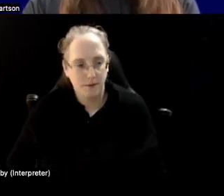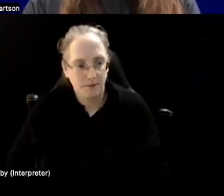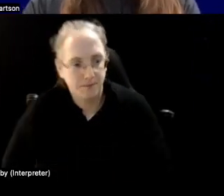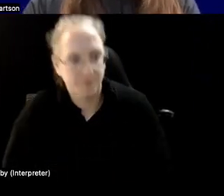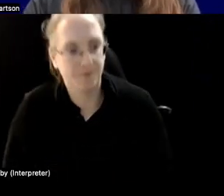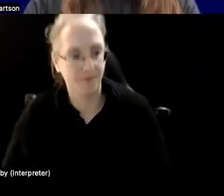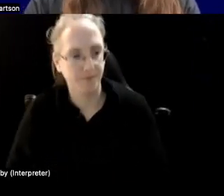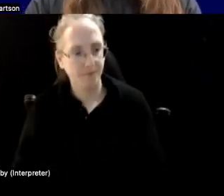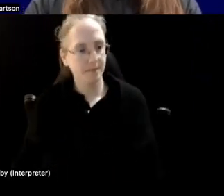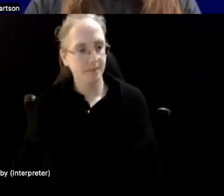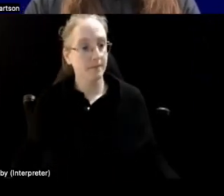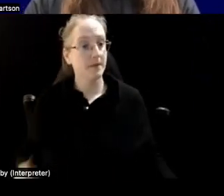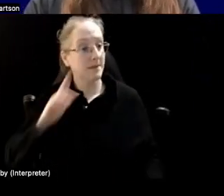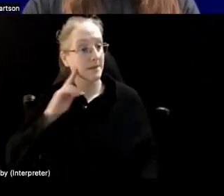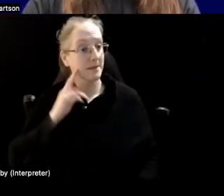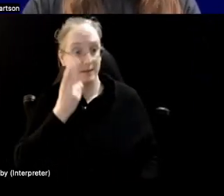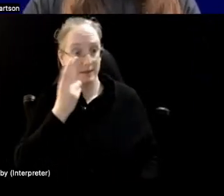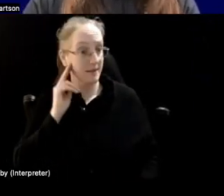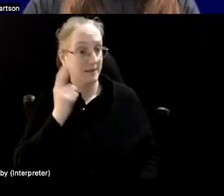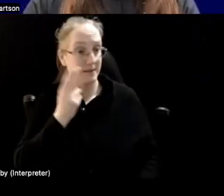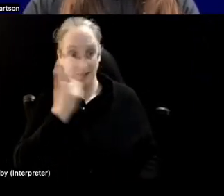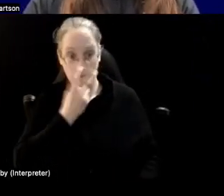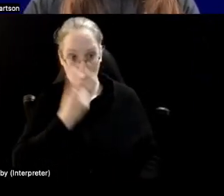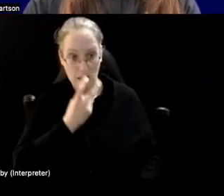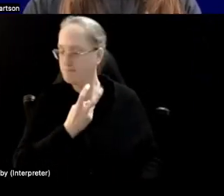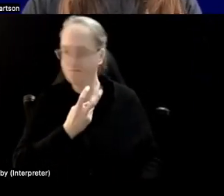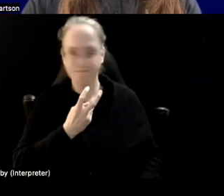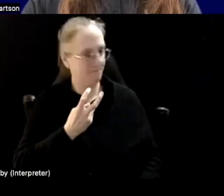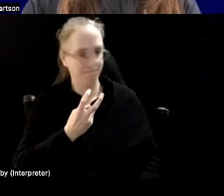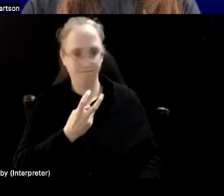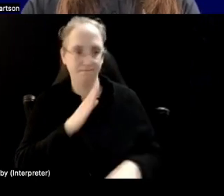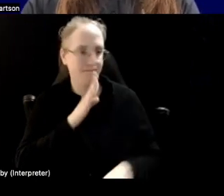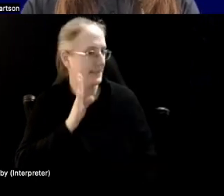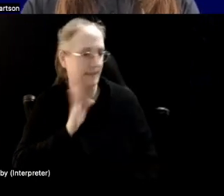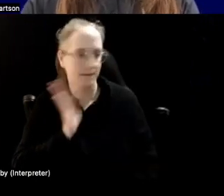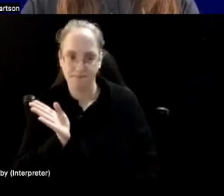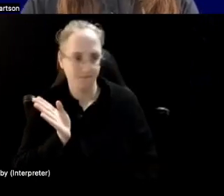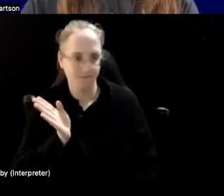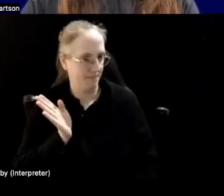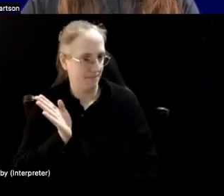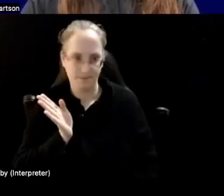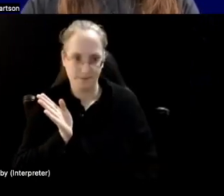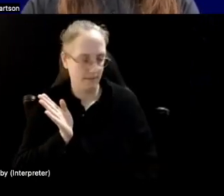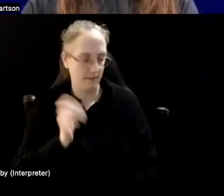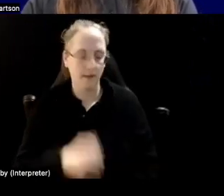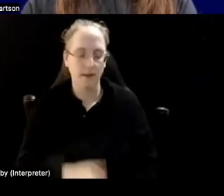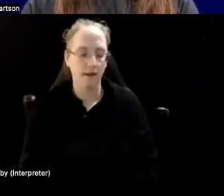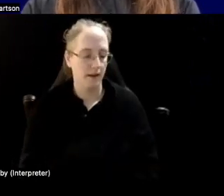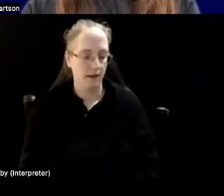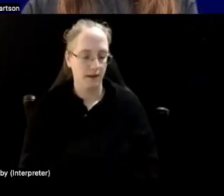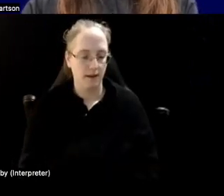deafblindness those things might be fragmented or absent, but as a communication partner we